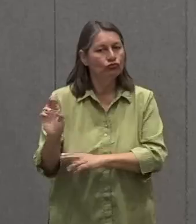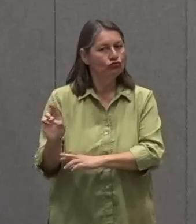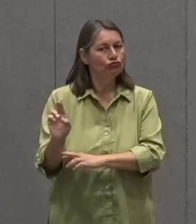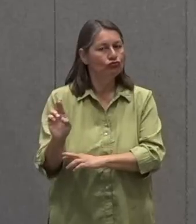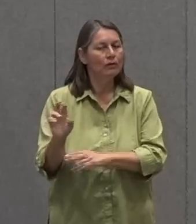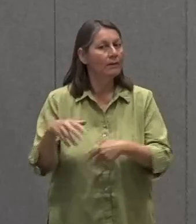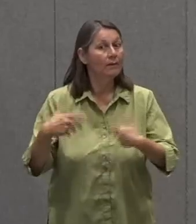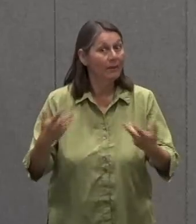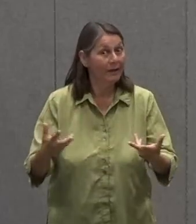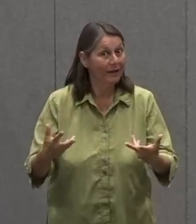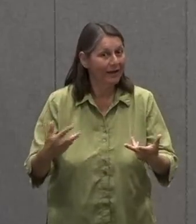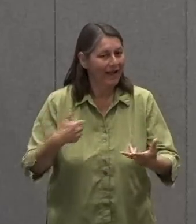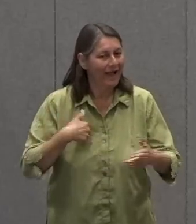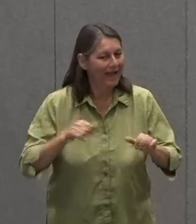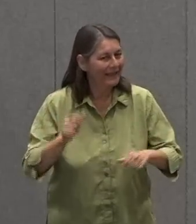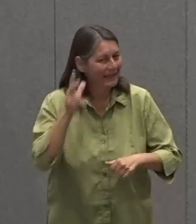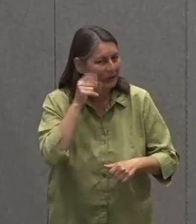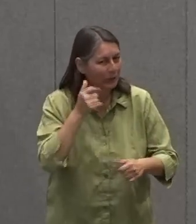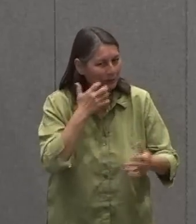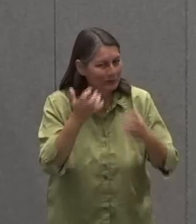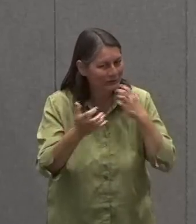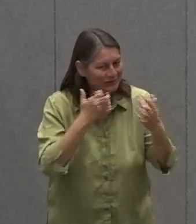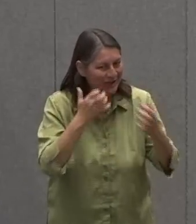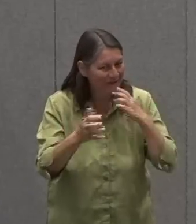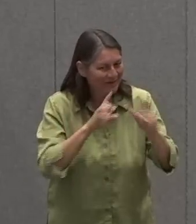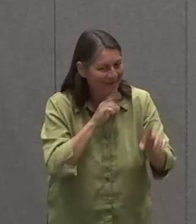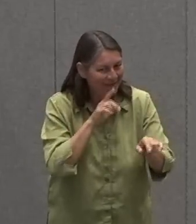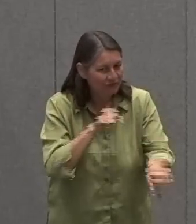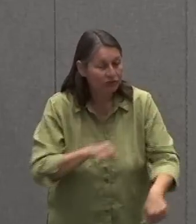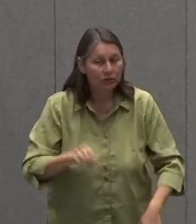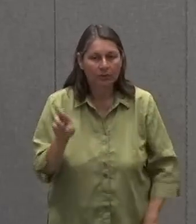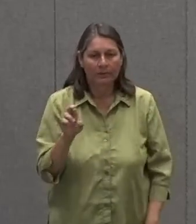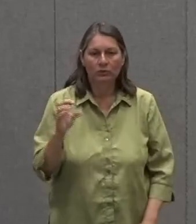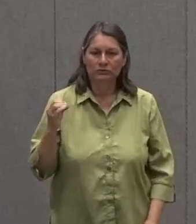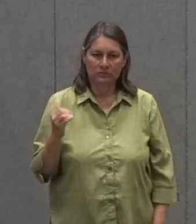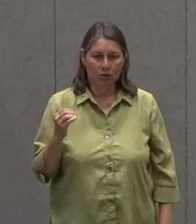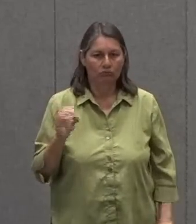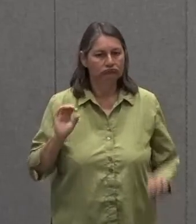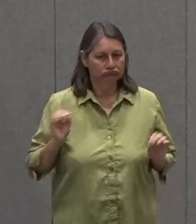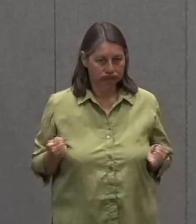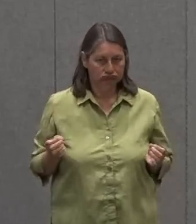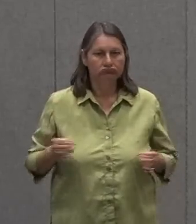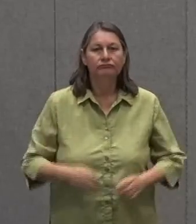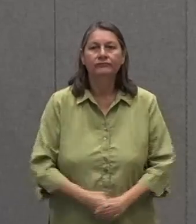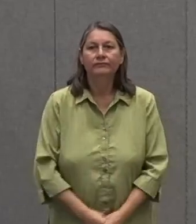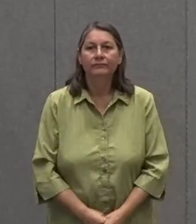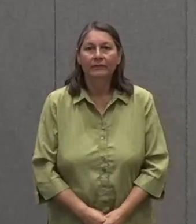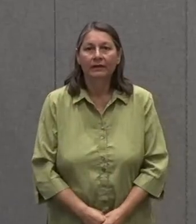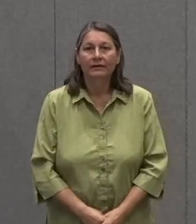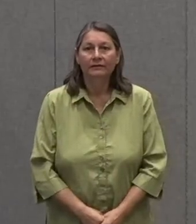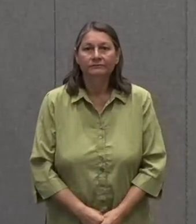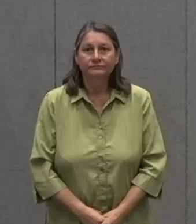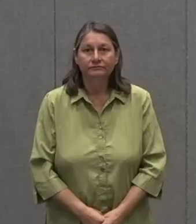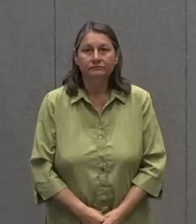I can hear you guys shouting out at me, the remainder is zero. So if I was to do two,